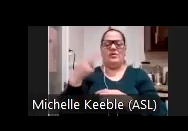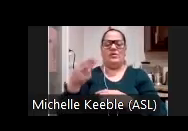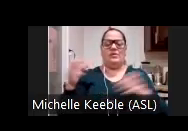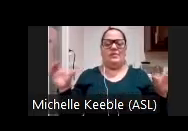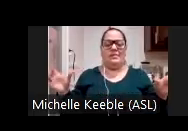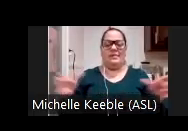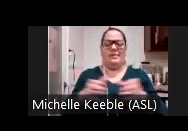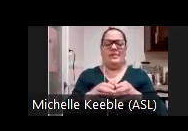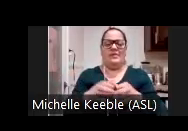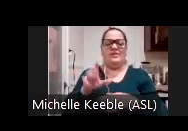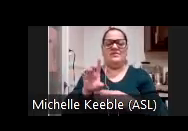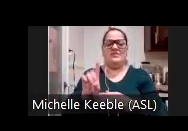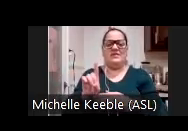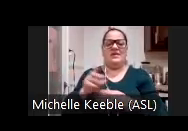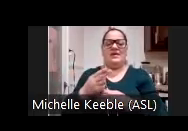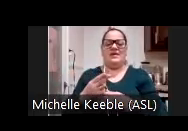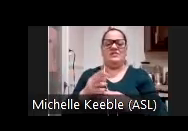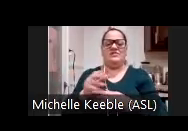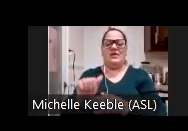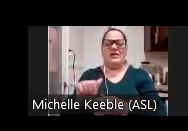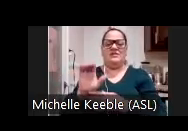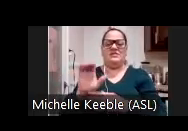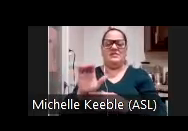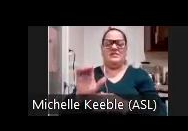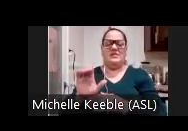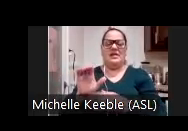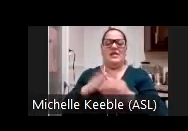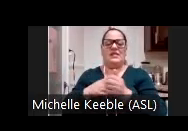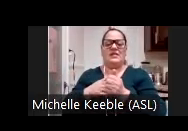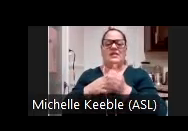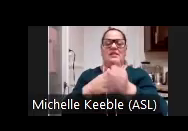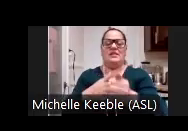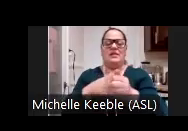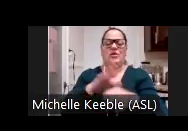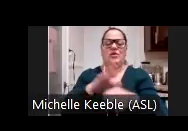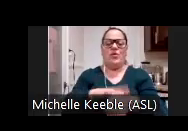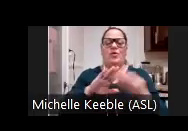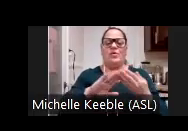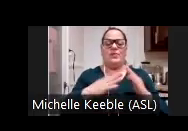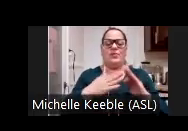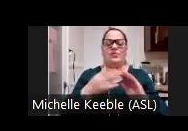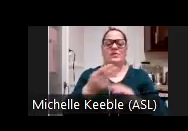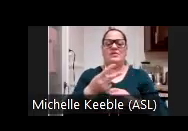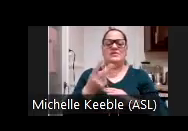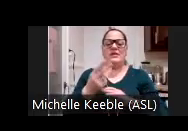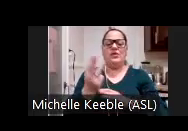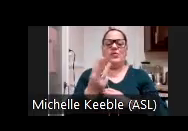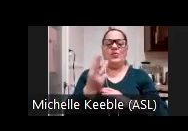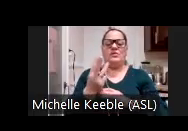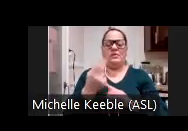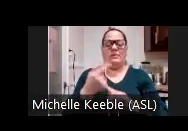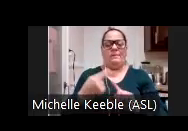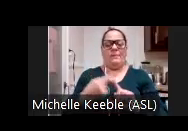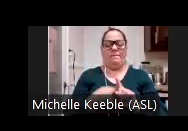as DHACC and the I Love You-Lead On community on the second Wednesday of the month. Um,